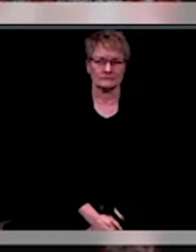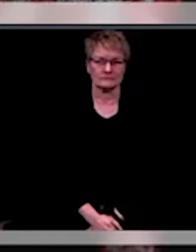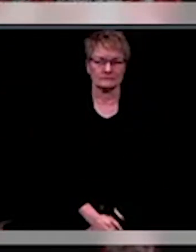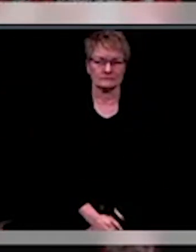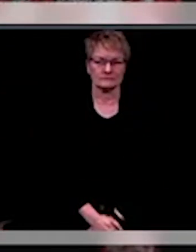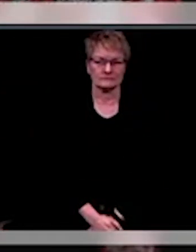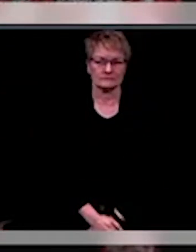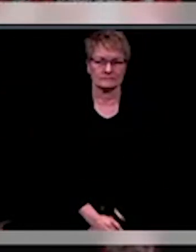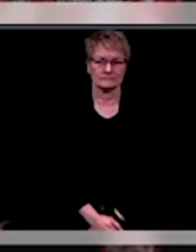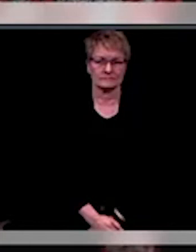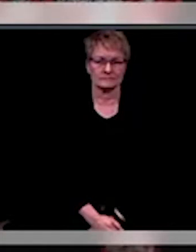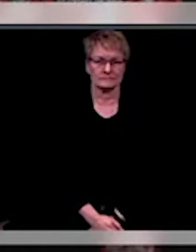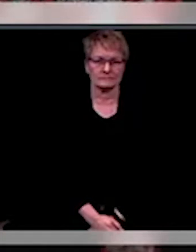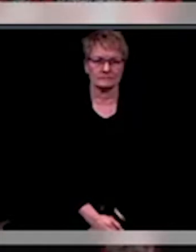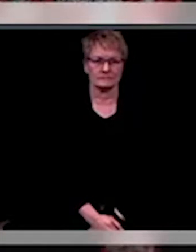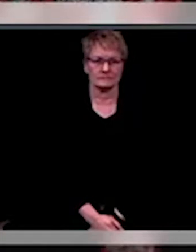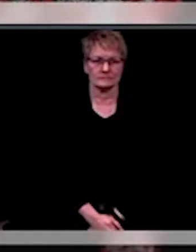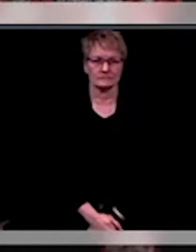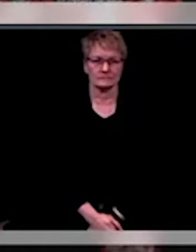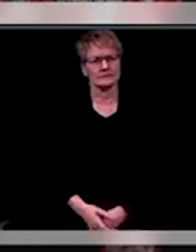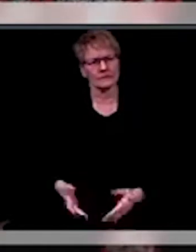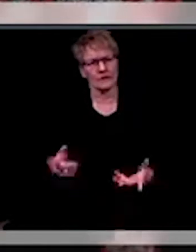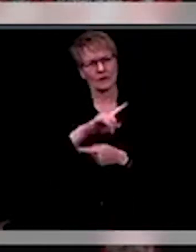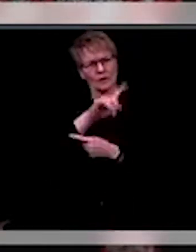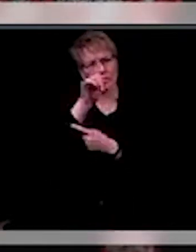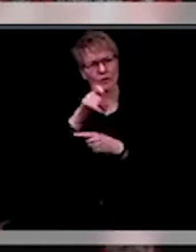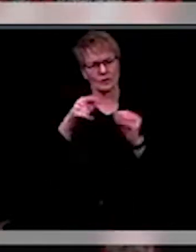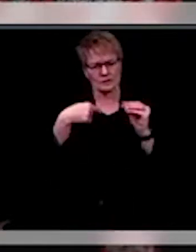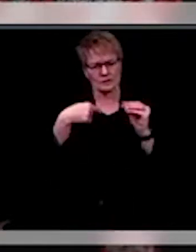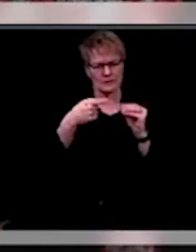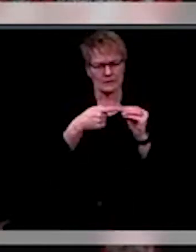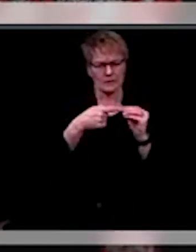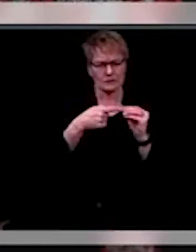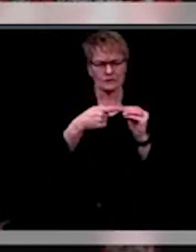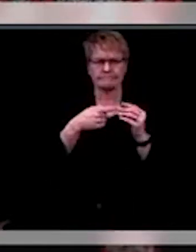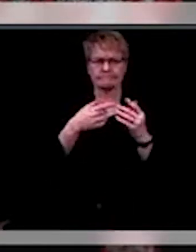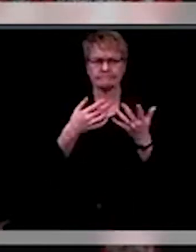Well, I'd like to ask about businesses a little bit, also. The mantra in Shasta